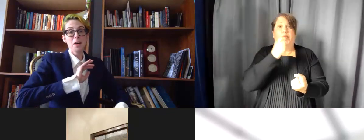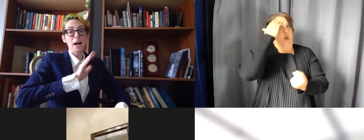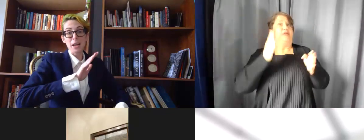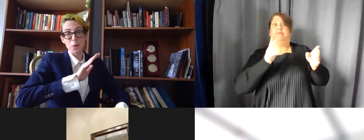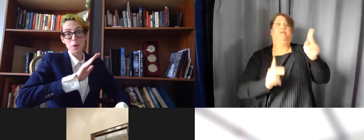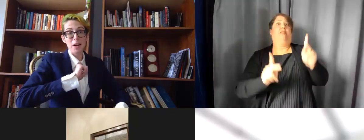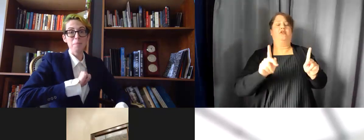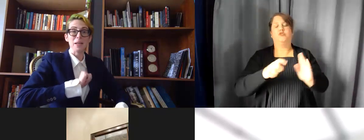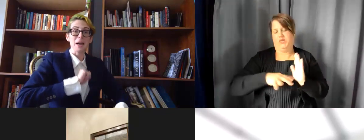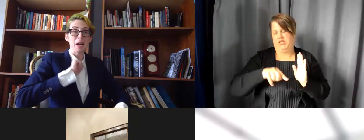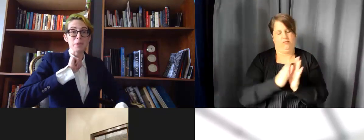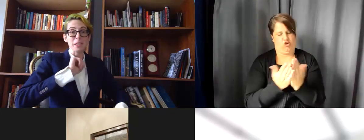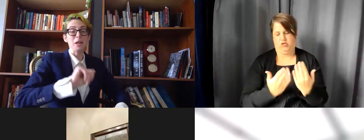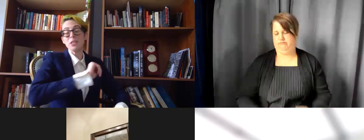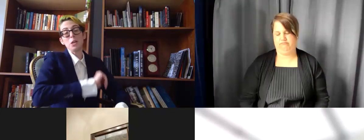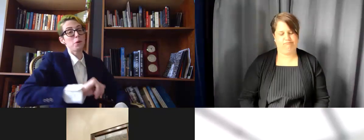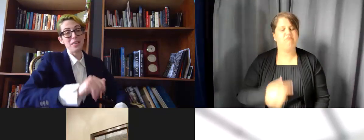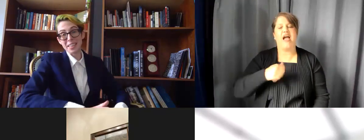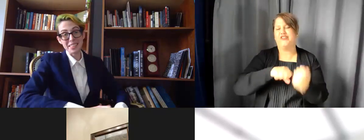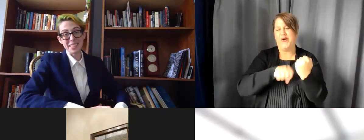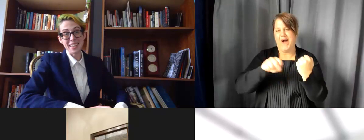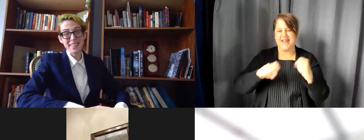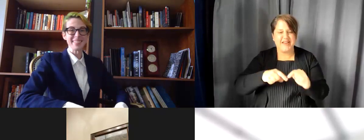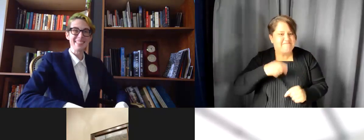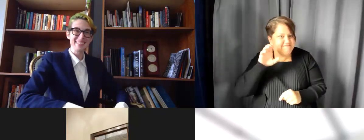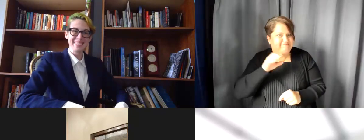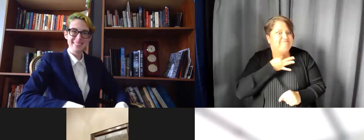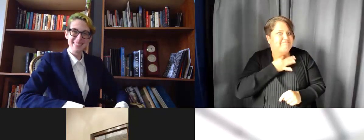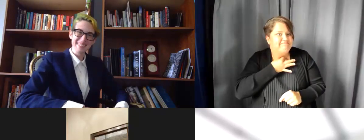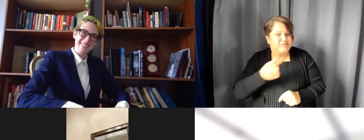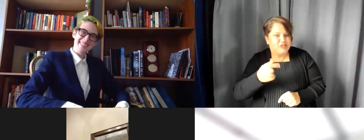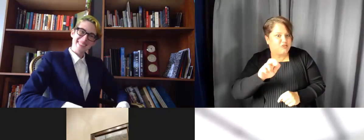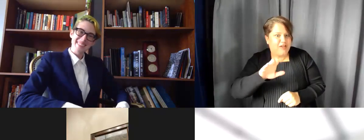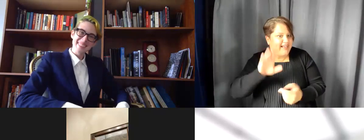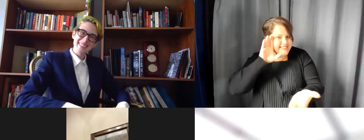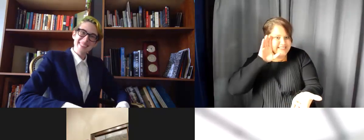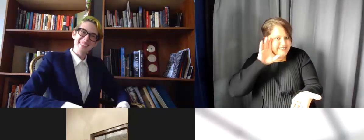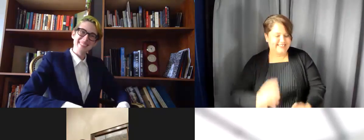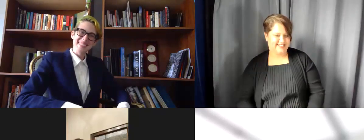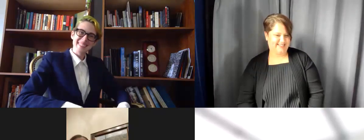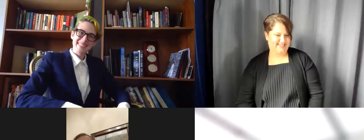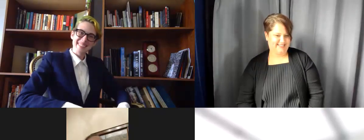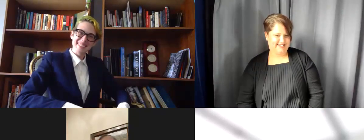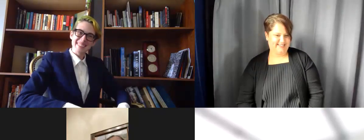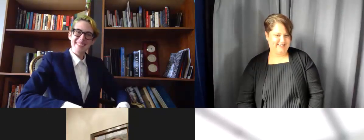Farrah Garland: I could go on, but I would love to hear what Grace has to say. Grace: So this is Grace, and